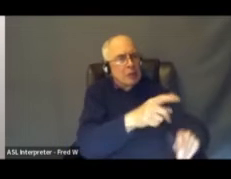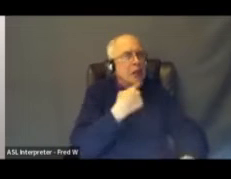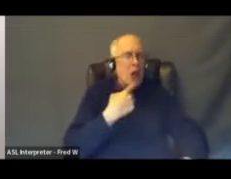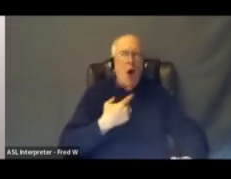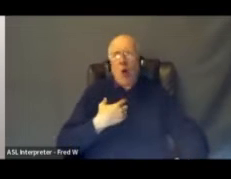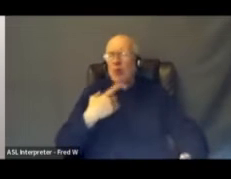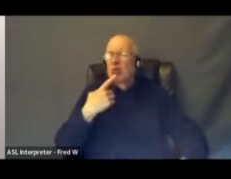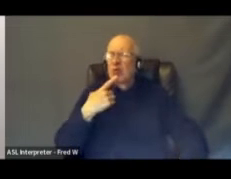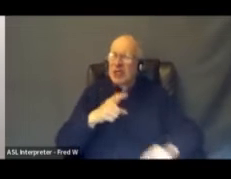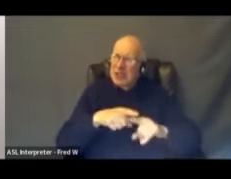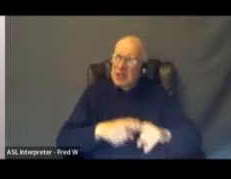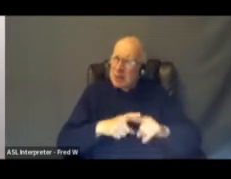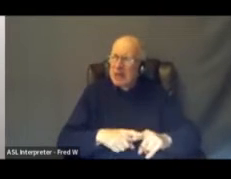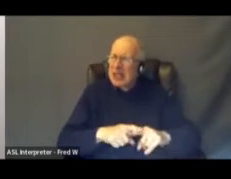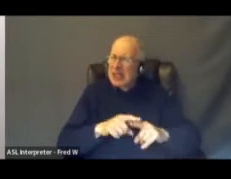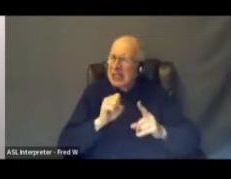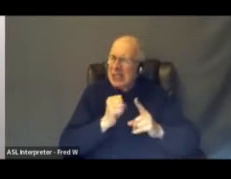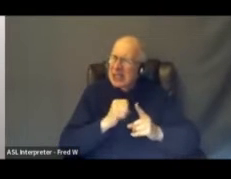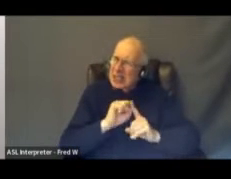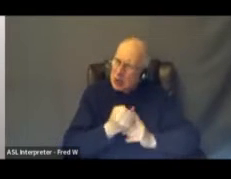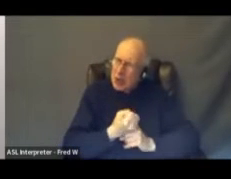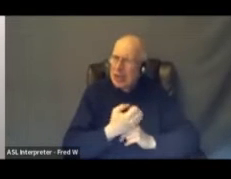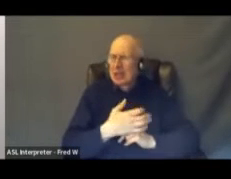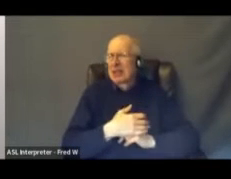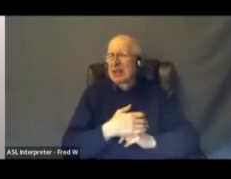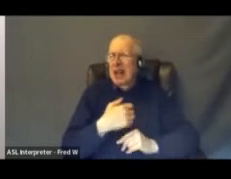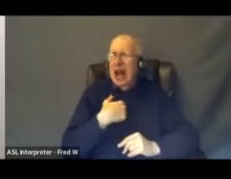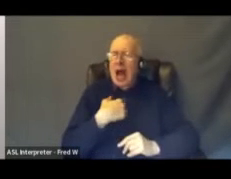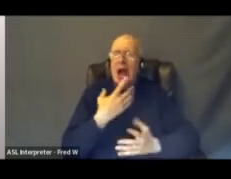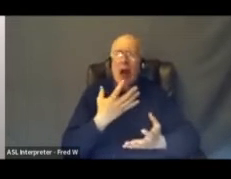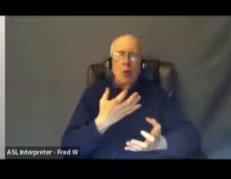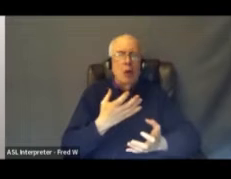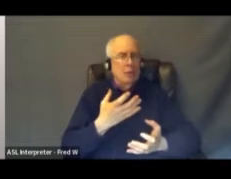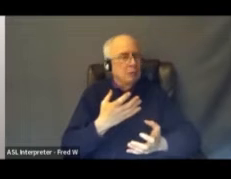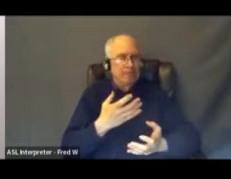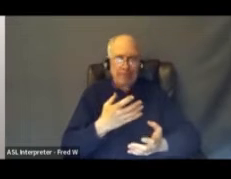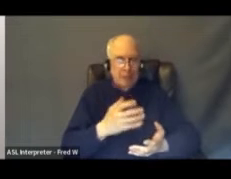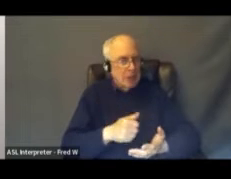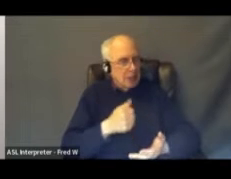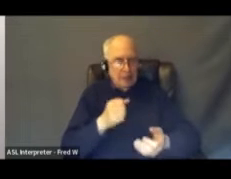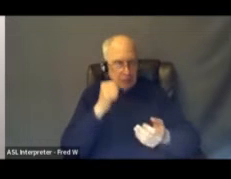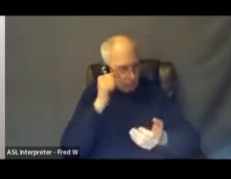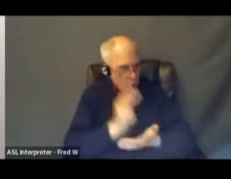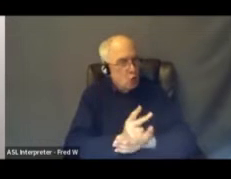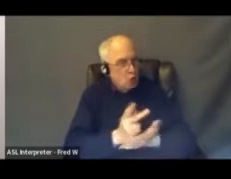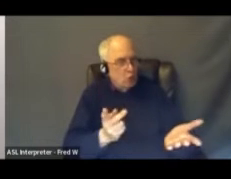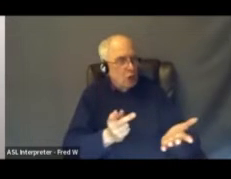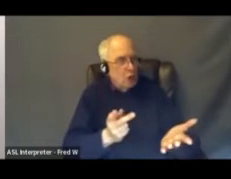the situation. And I want to validate that right from the beginning. And then I'll likely validate that throughout the